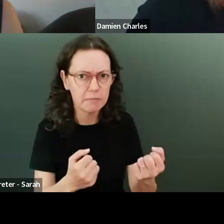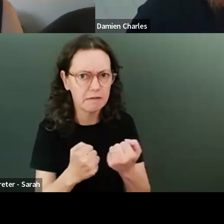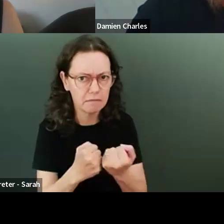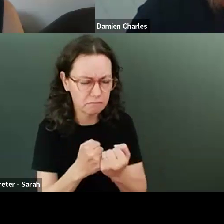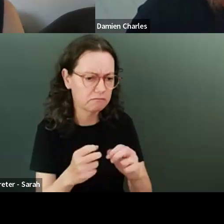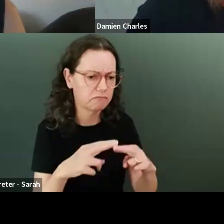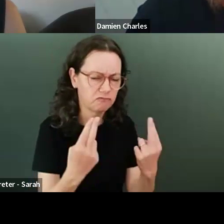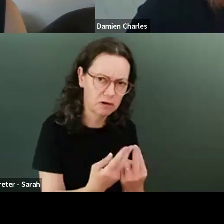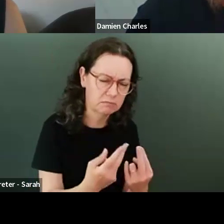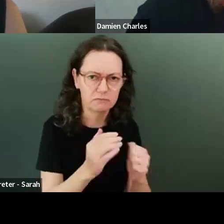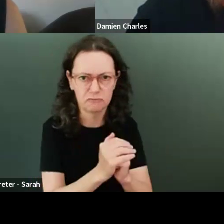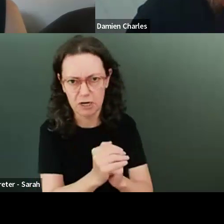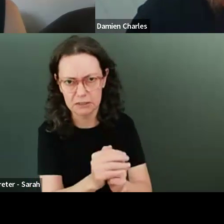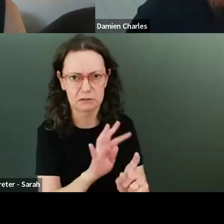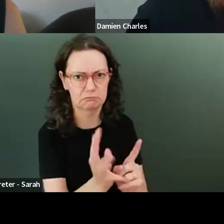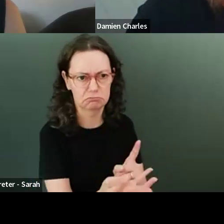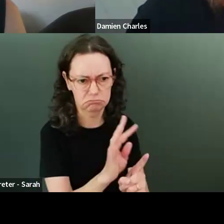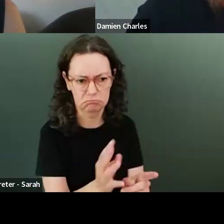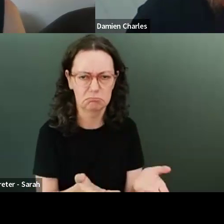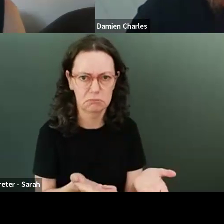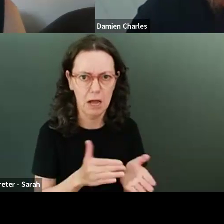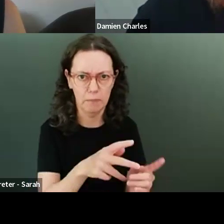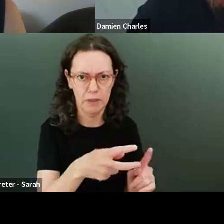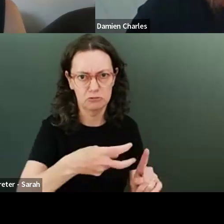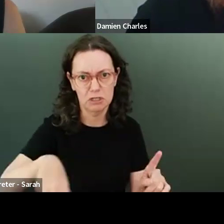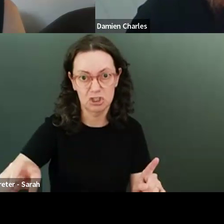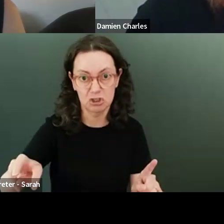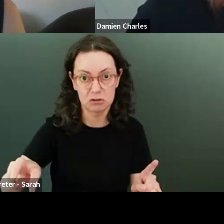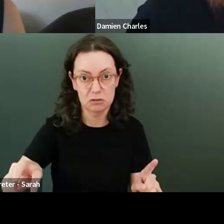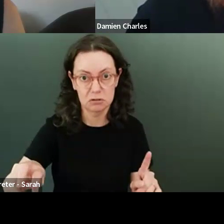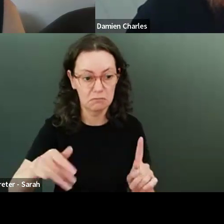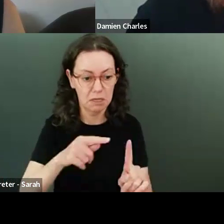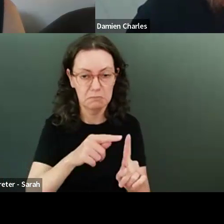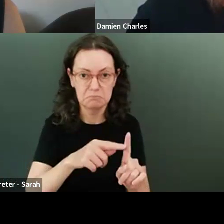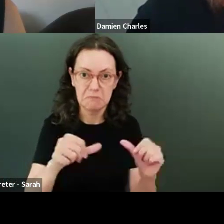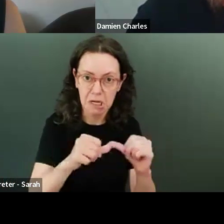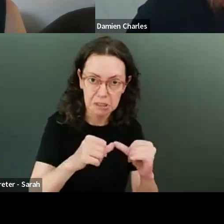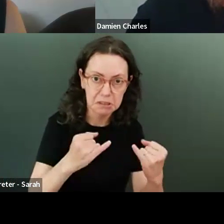people are moving through the transition phase that may be parents but